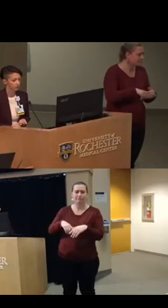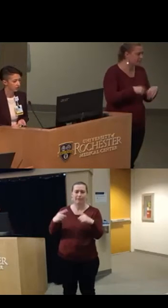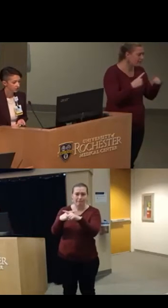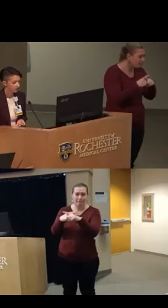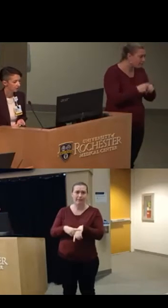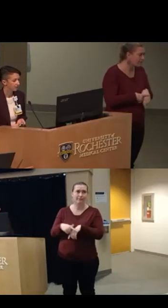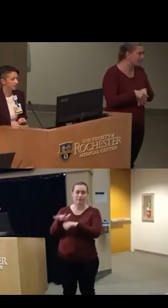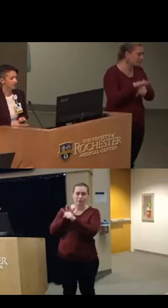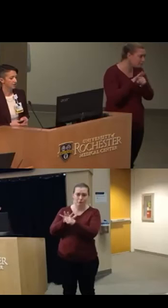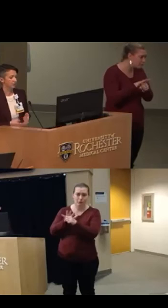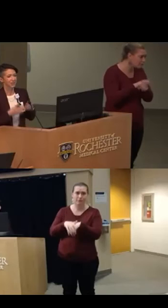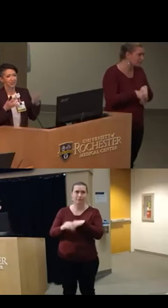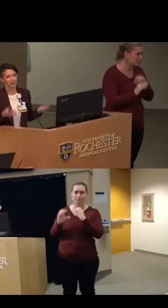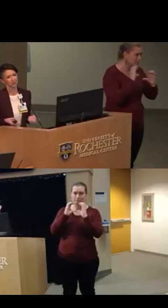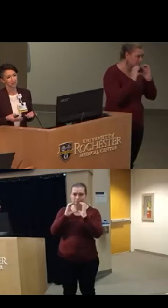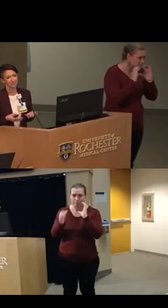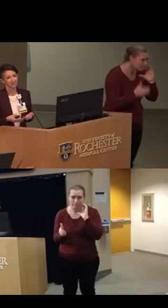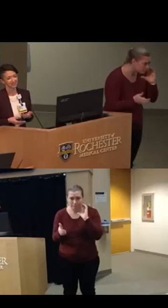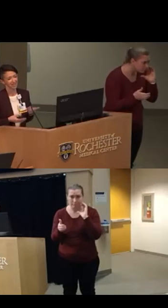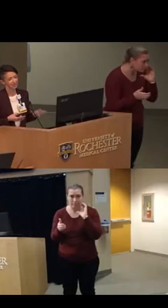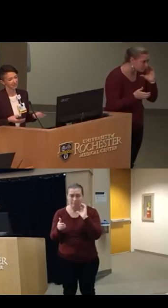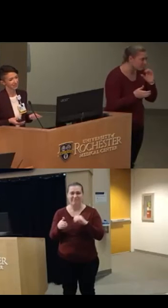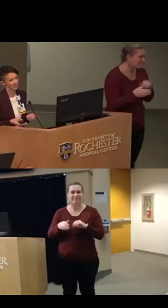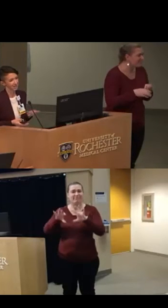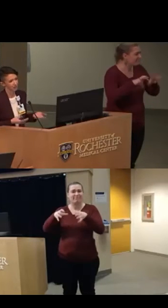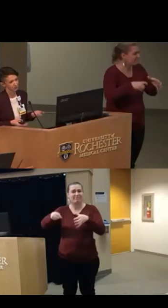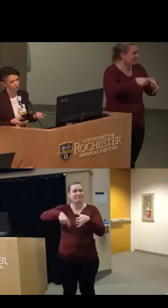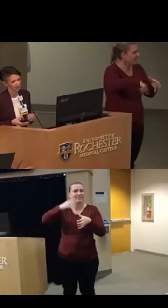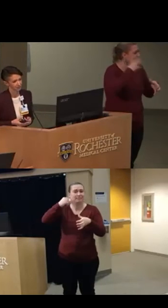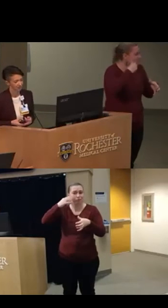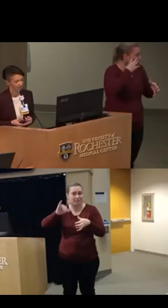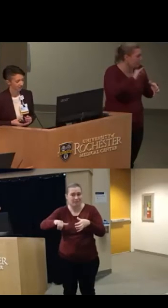with changes you experience them as a group and it makes sense to talk about some strategies to